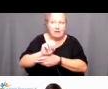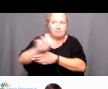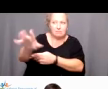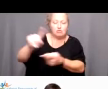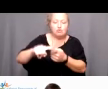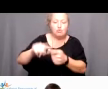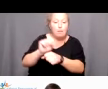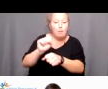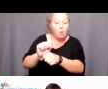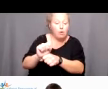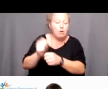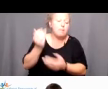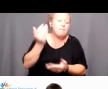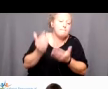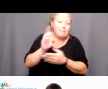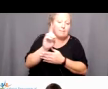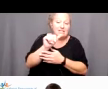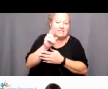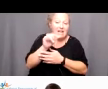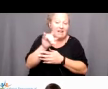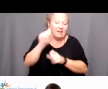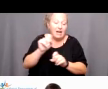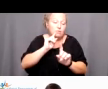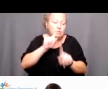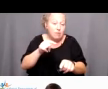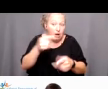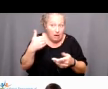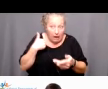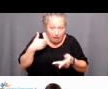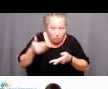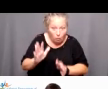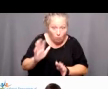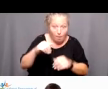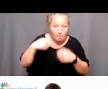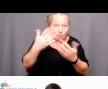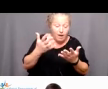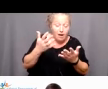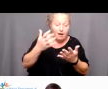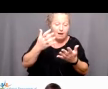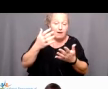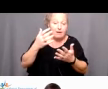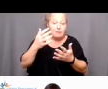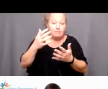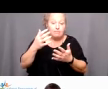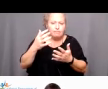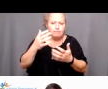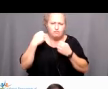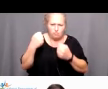Maybe David could respond to that. Is there a way to provide robust responses to complaints